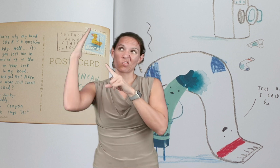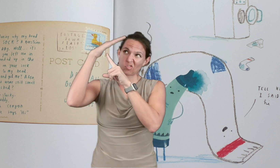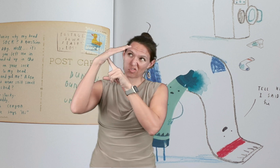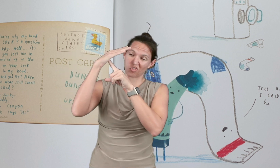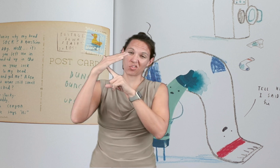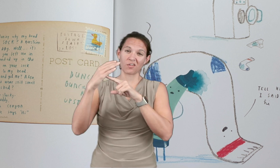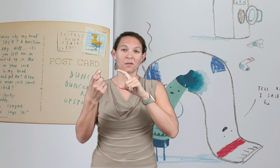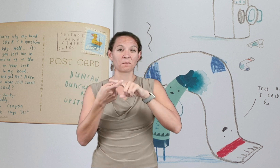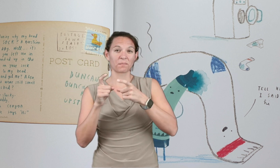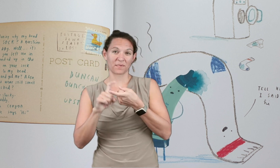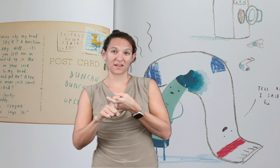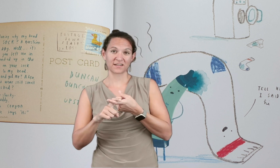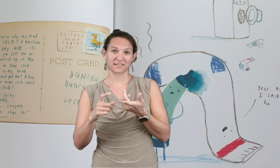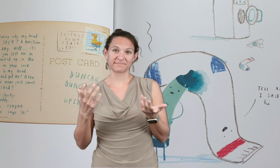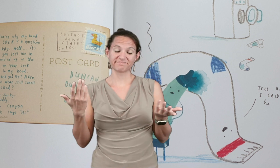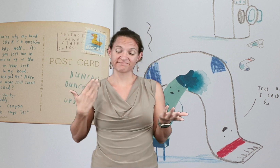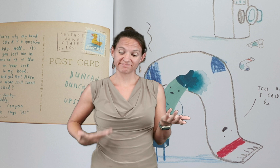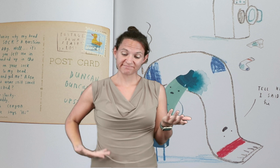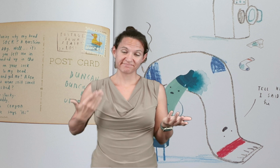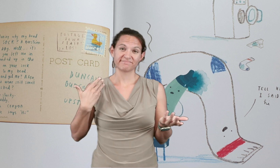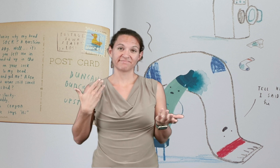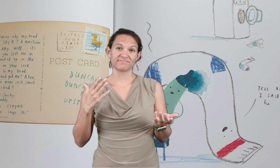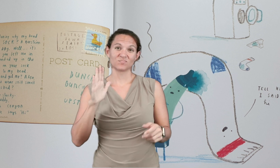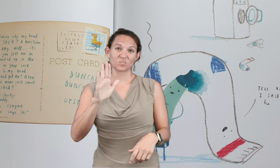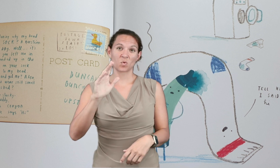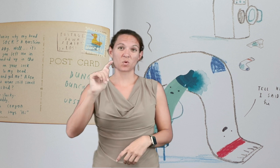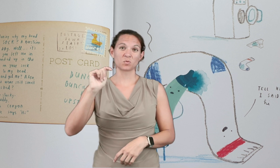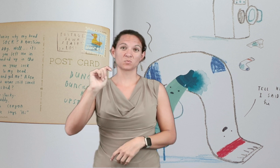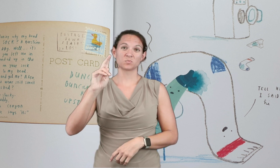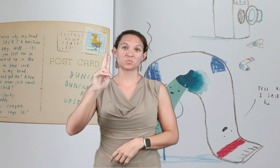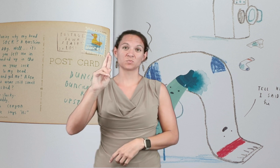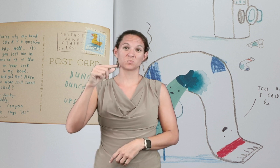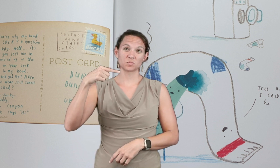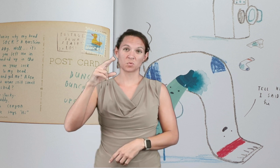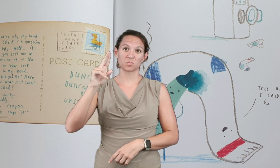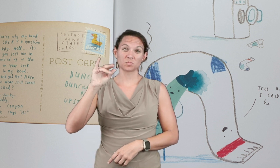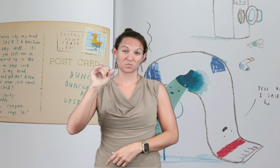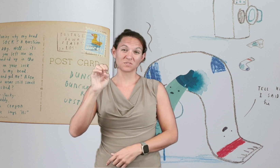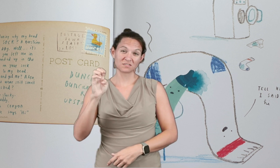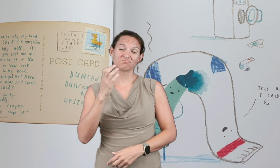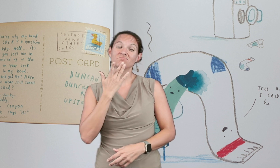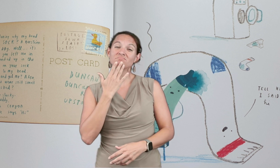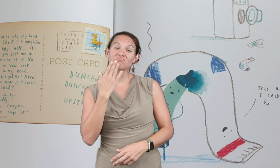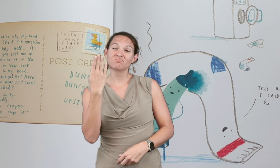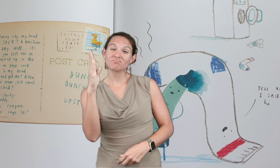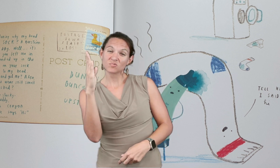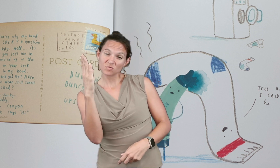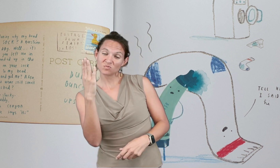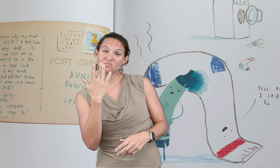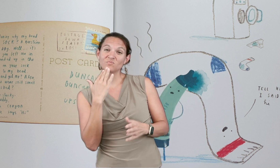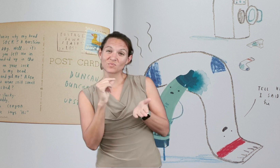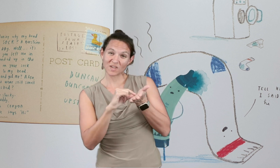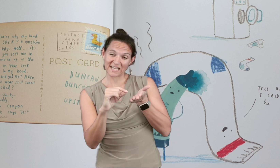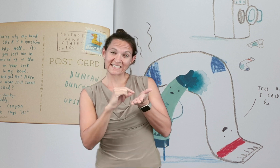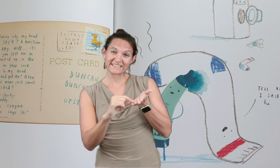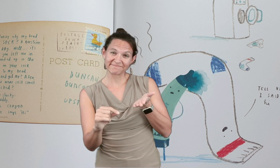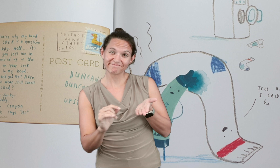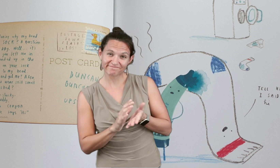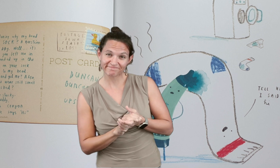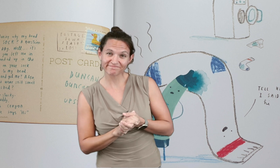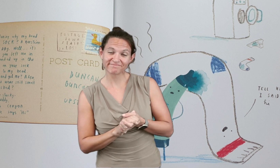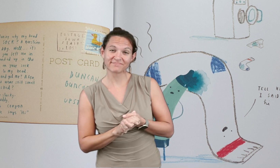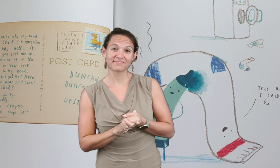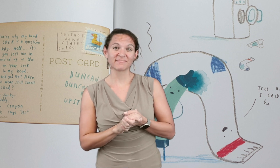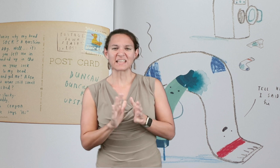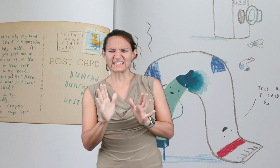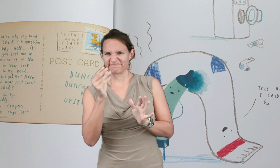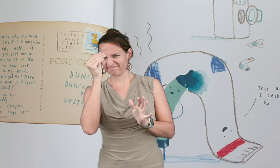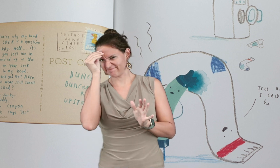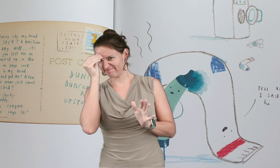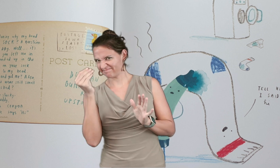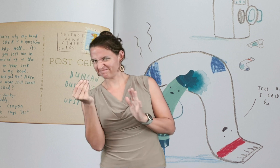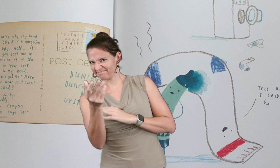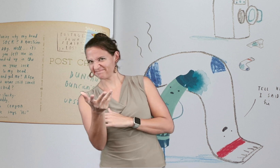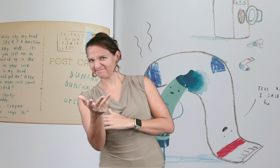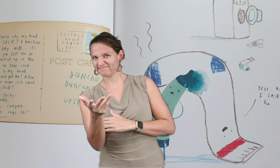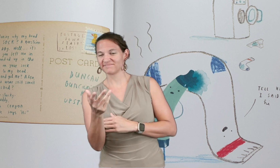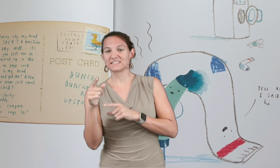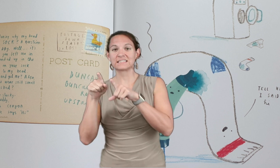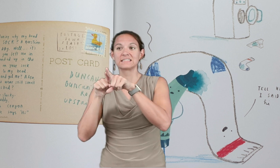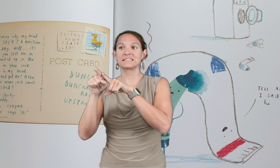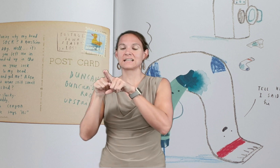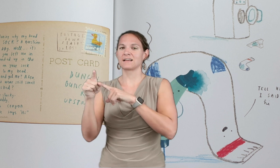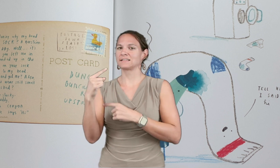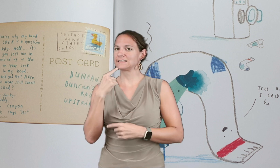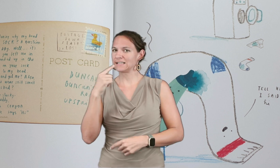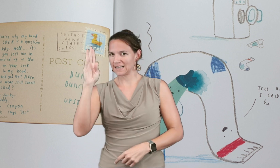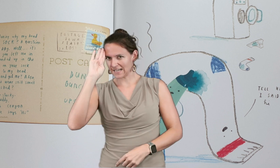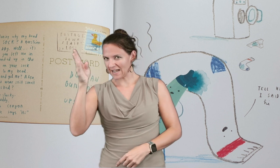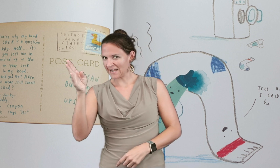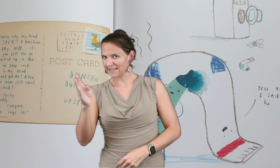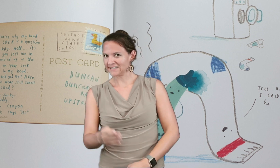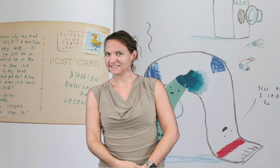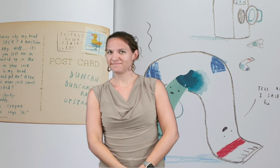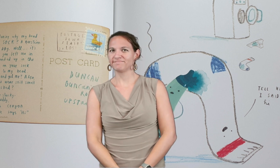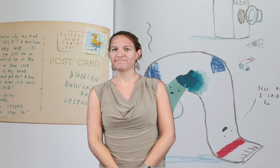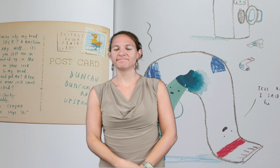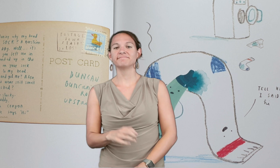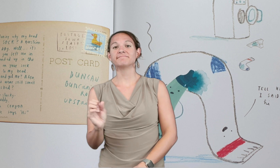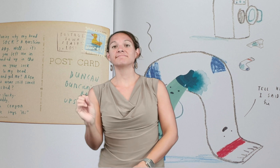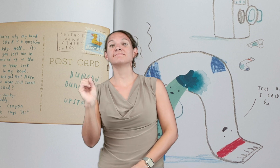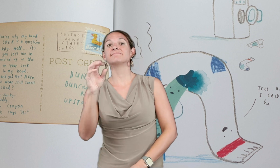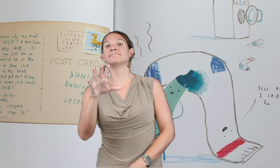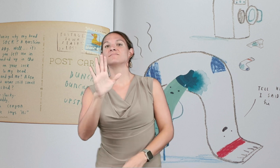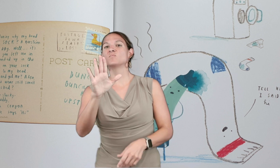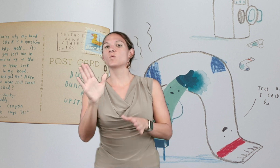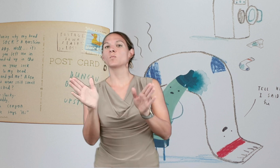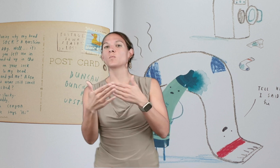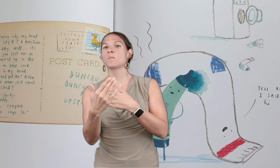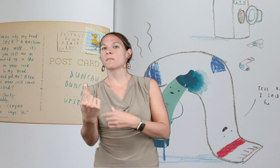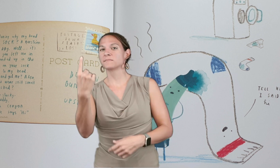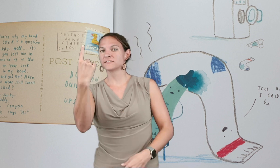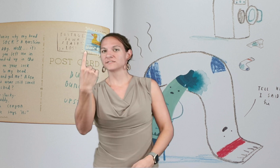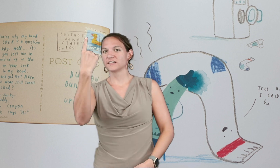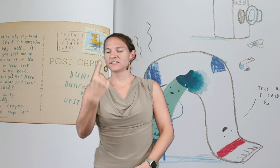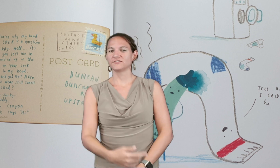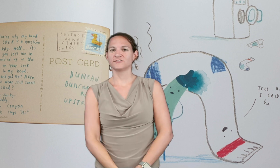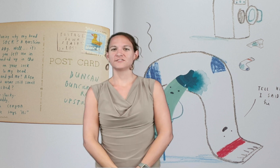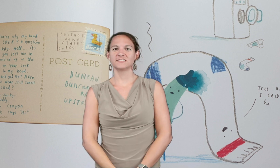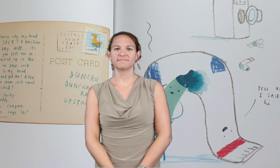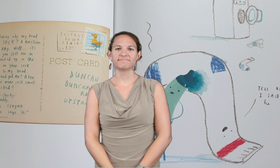stucky on the head, Your Turquoise Blue Crayon. P.S. Sock says hi! Sent to your room upstairs.”